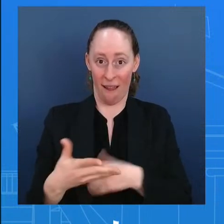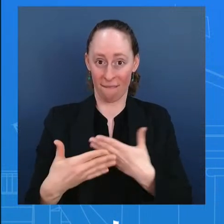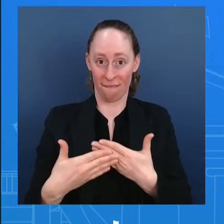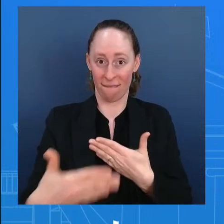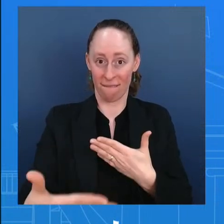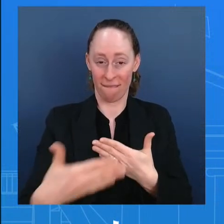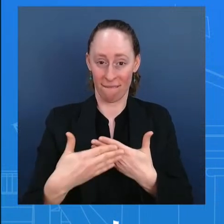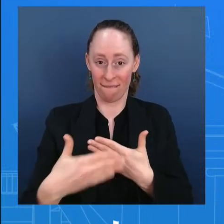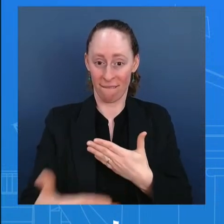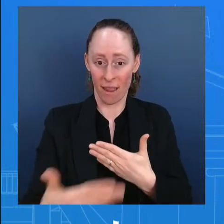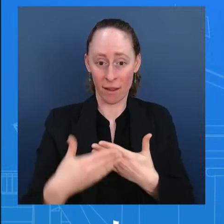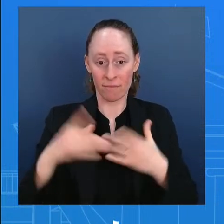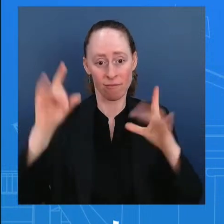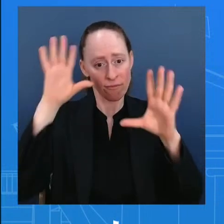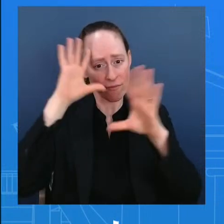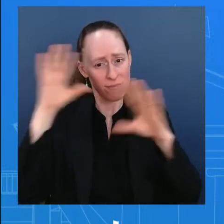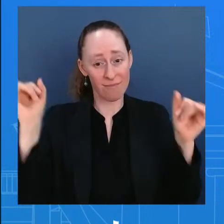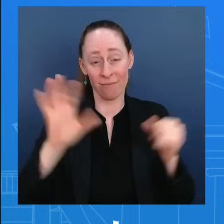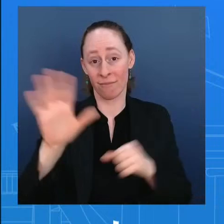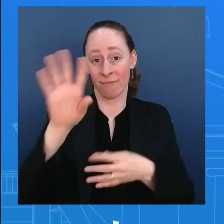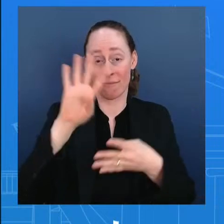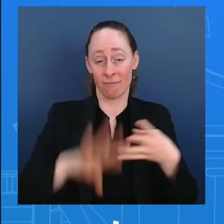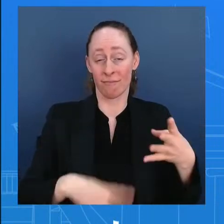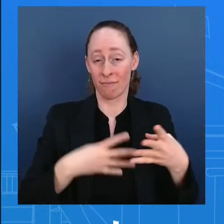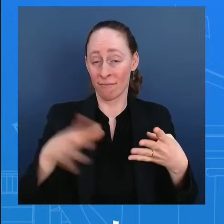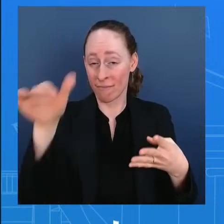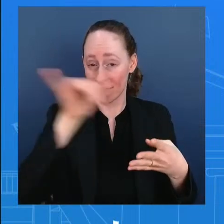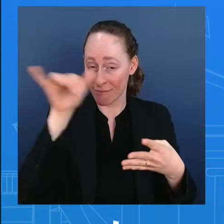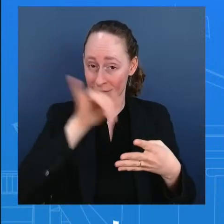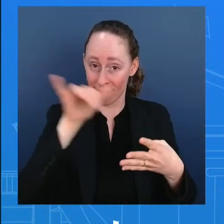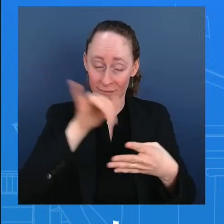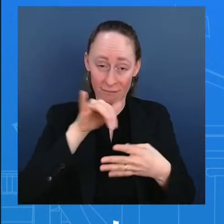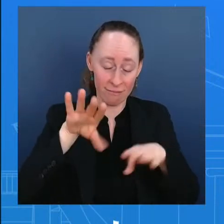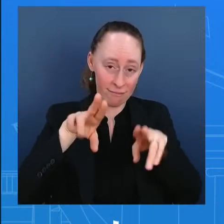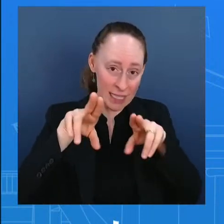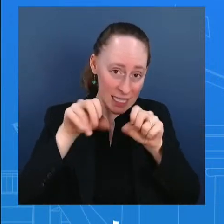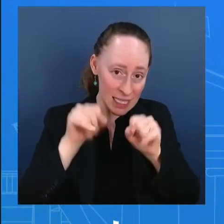and he’s going to continue to focus on ways that we can move forward --